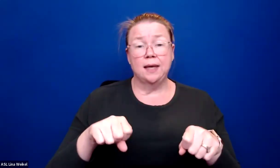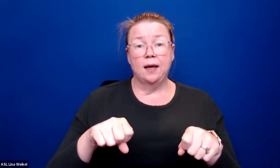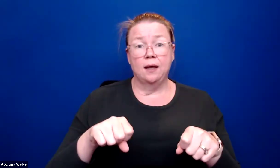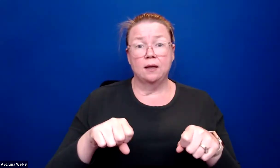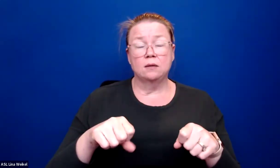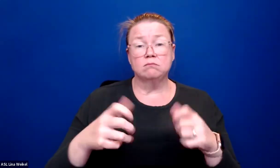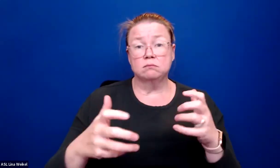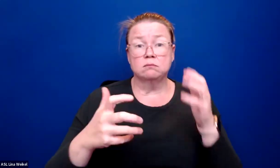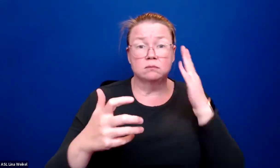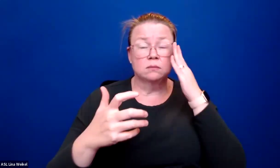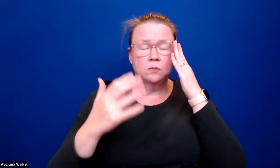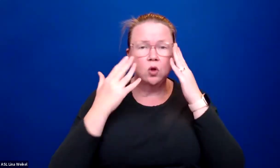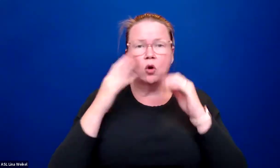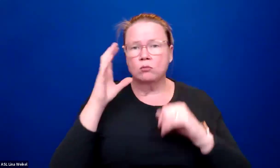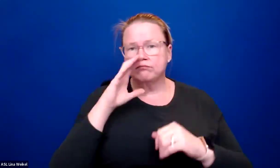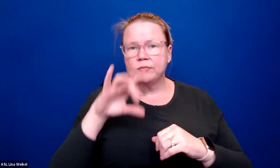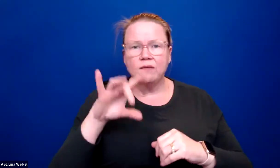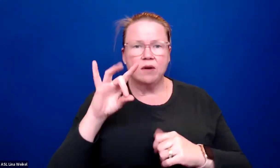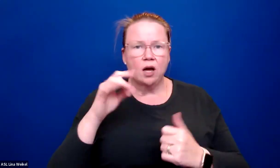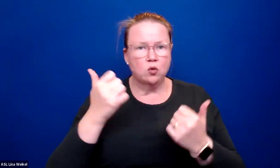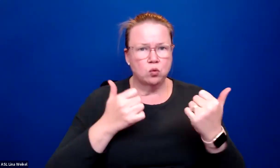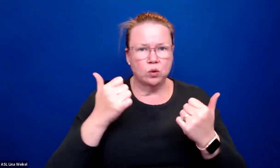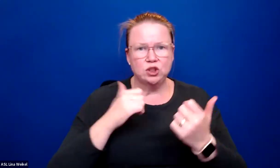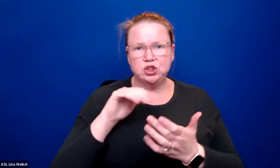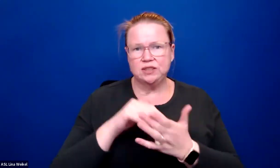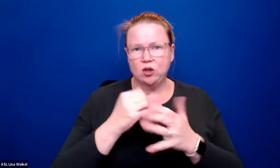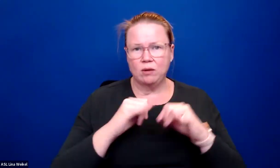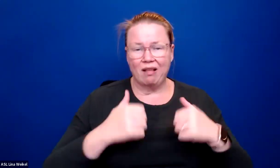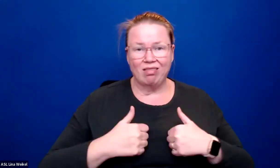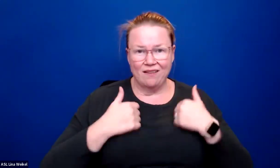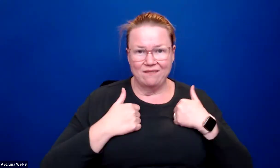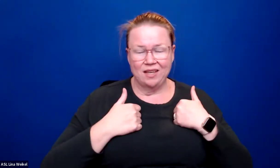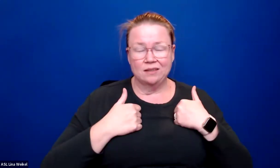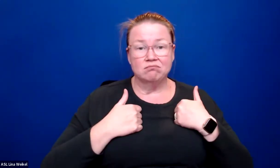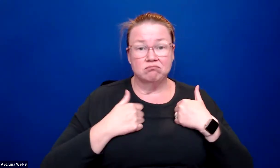Elissa w/ APRIL: you know, find out which Elissa w/ APRIL: centers for independent living are working